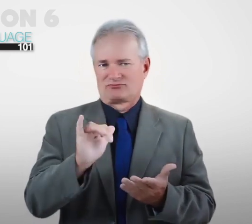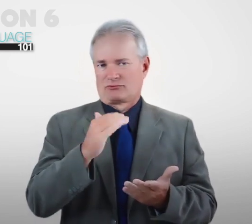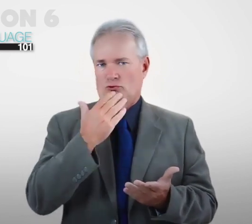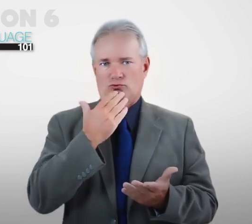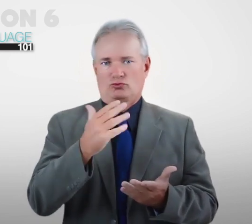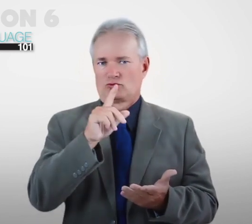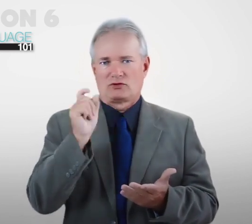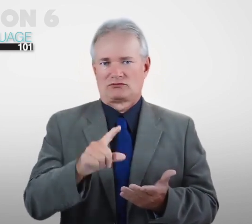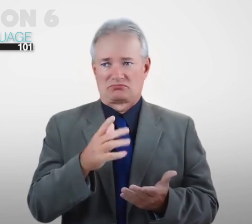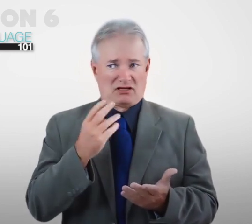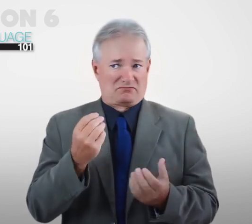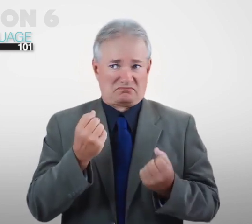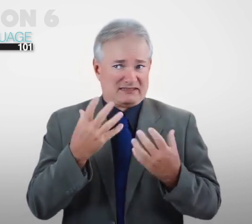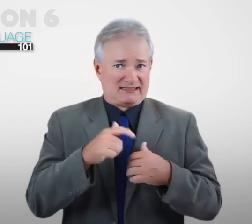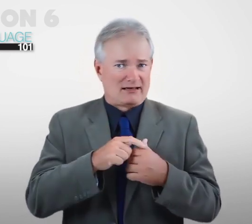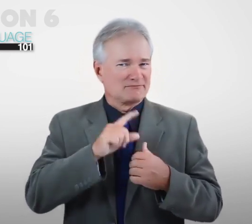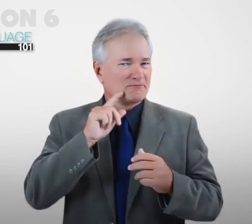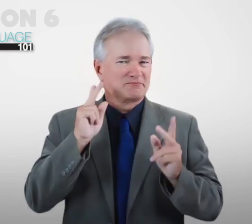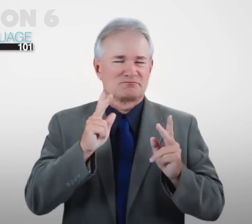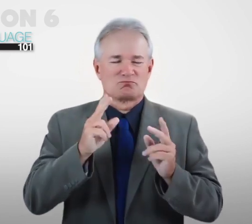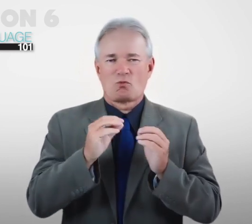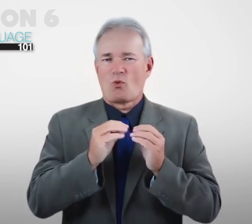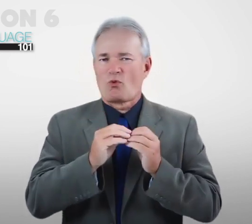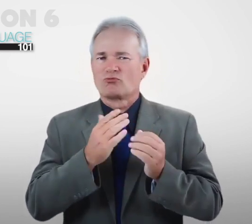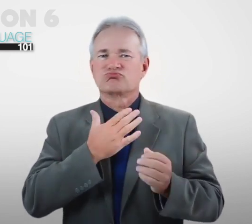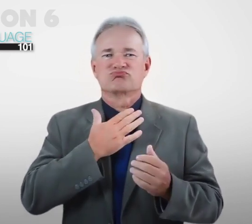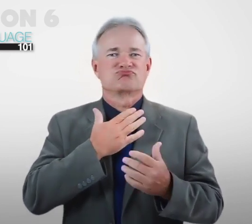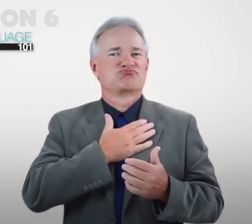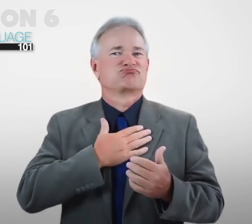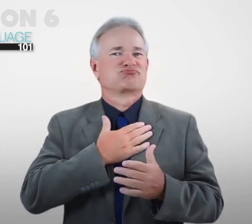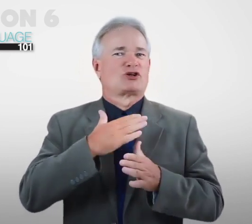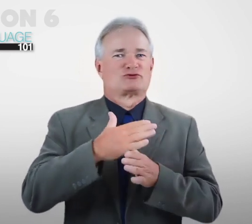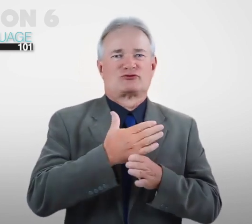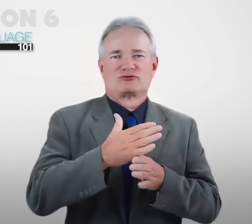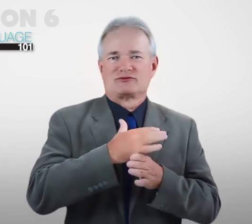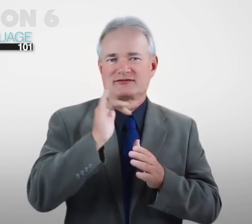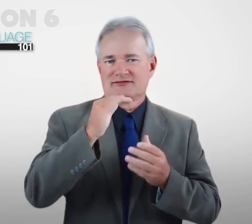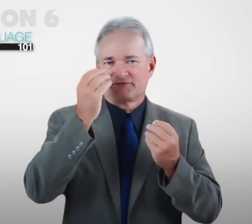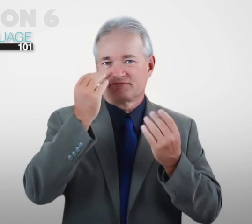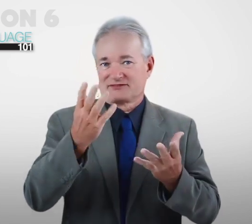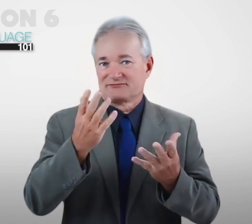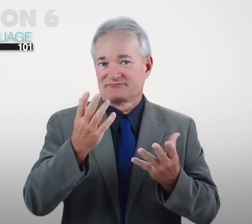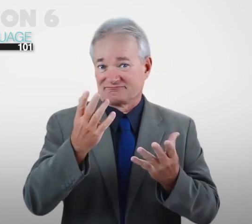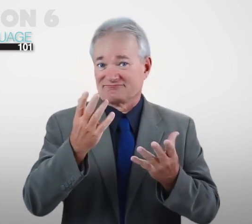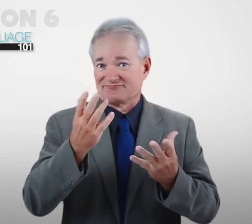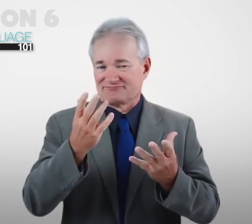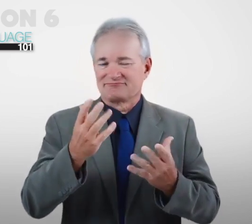And it is a good question. A lot of times people, deaf people are very happy to share the information.